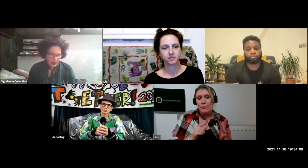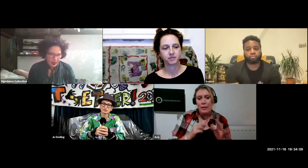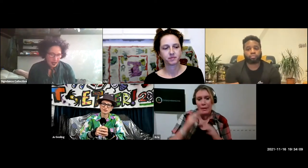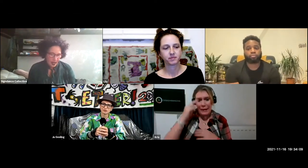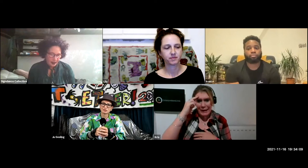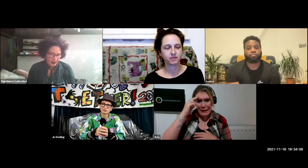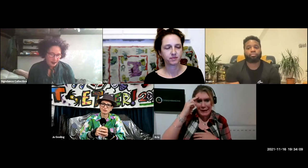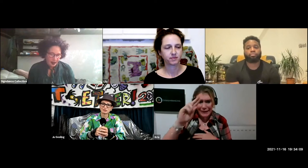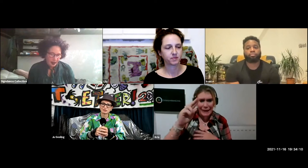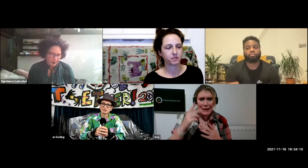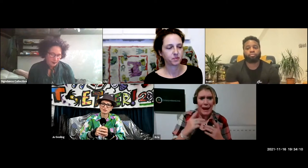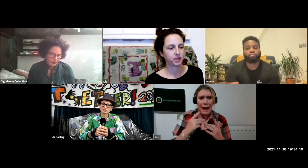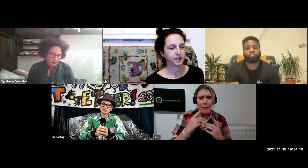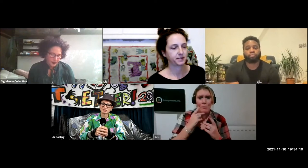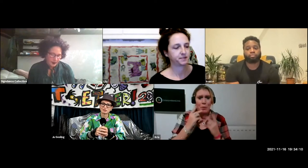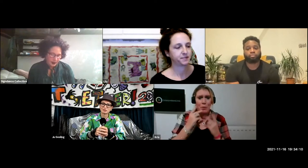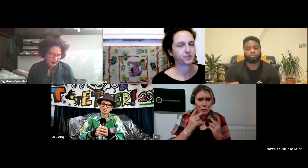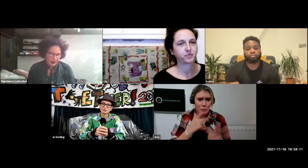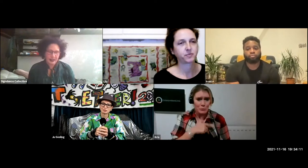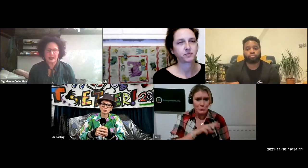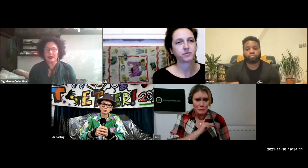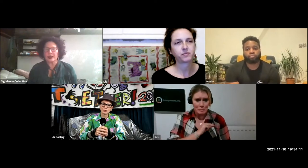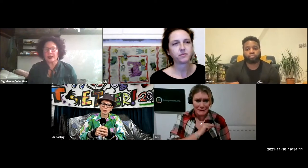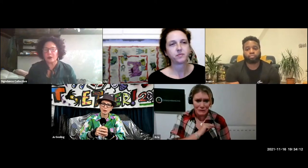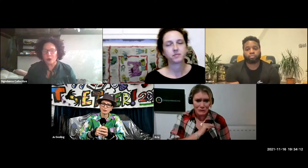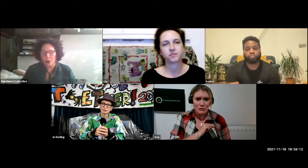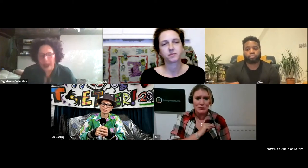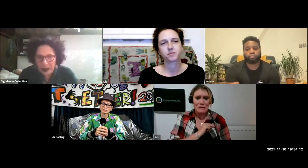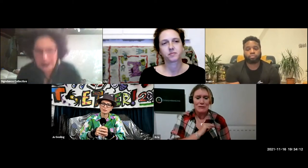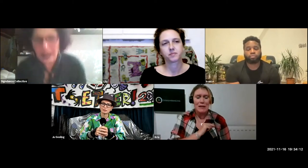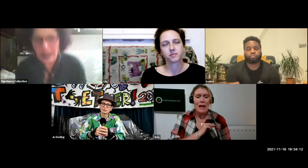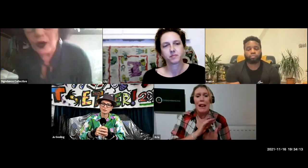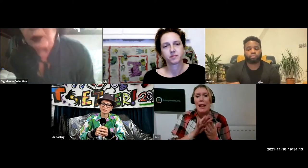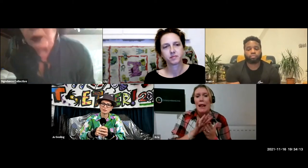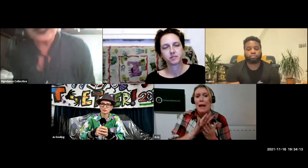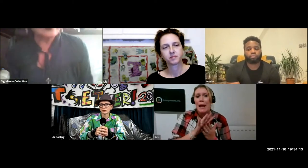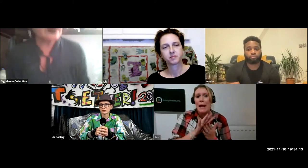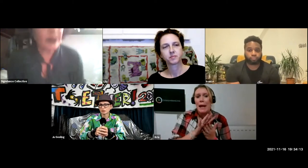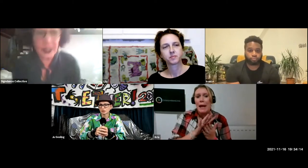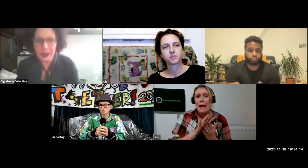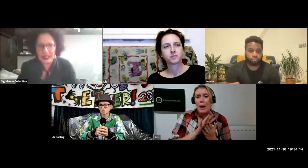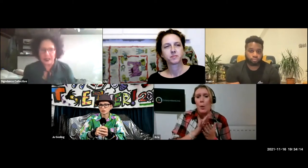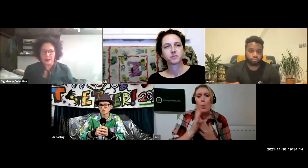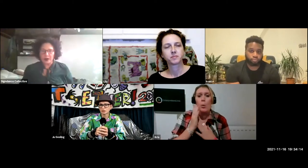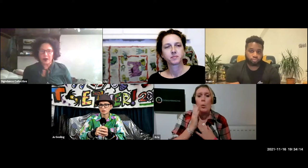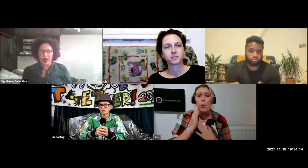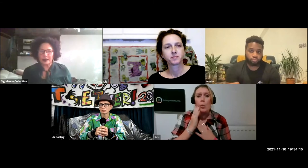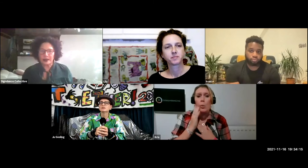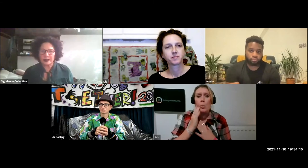They called it the orient. Oriente. Where I am from yes, it could